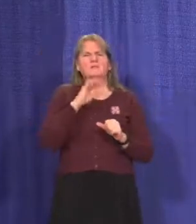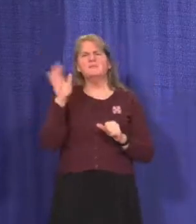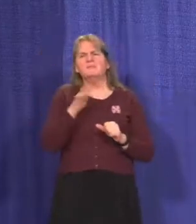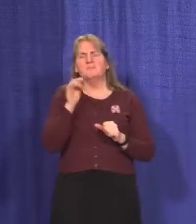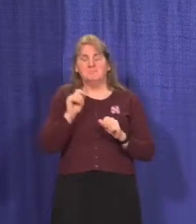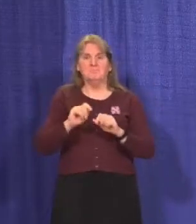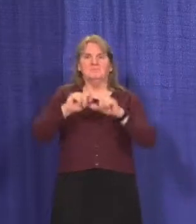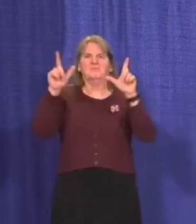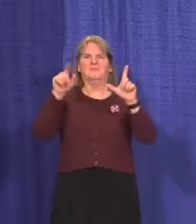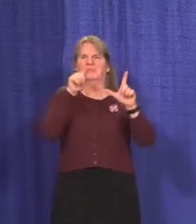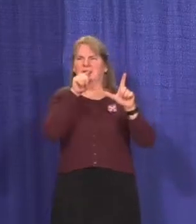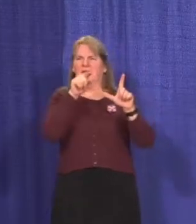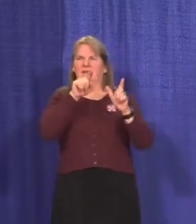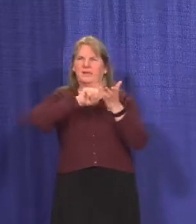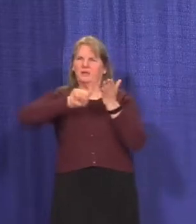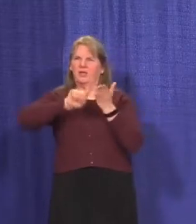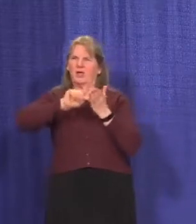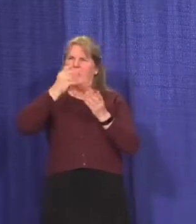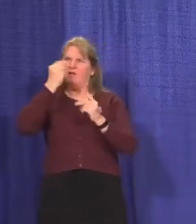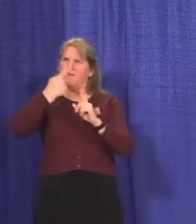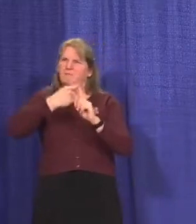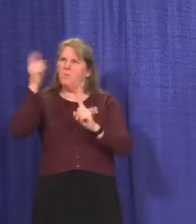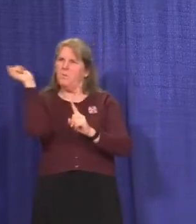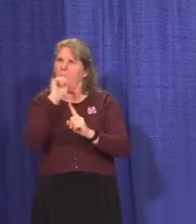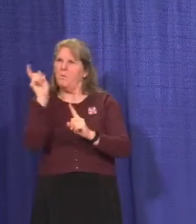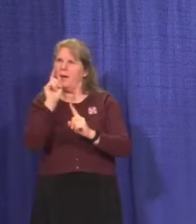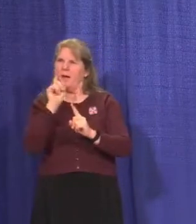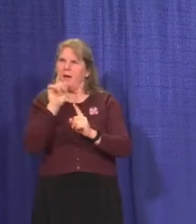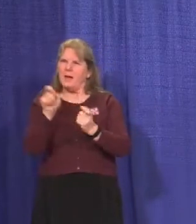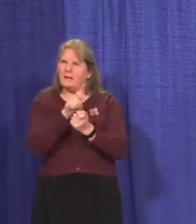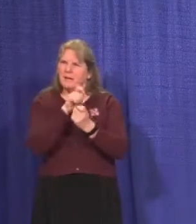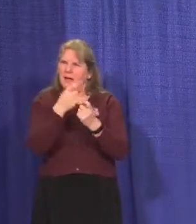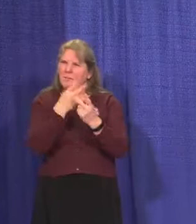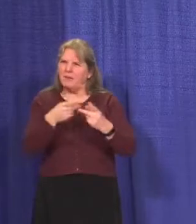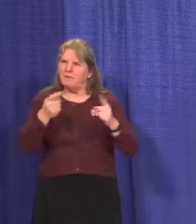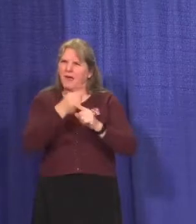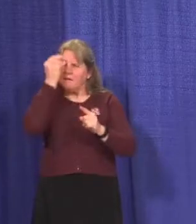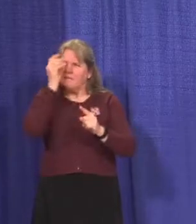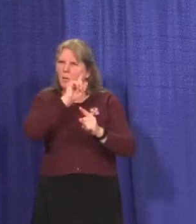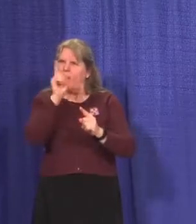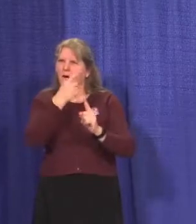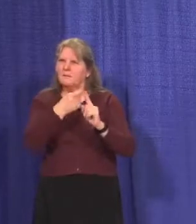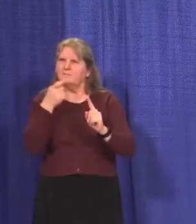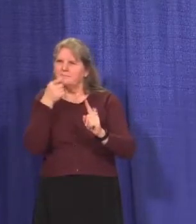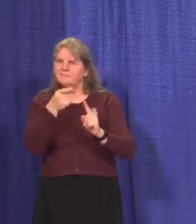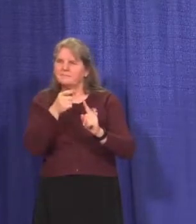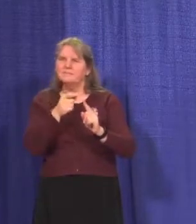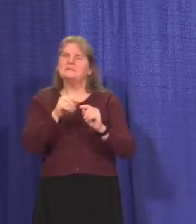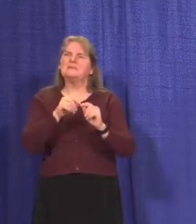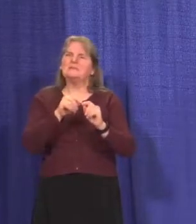credible sources. I said before that everyone deserves to have their questions